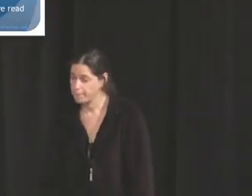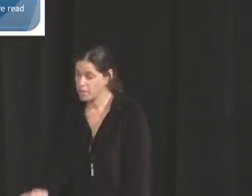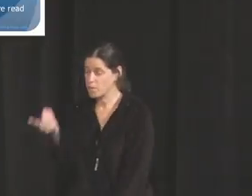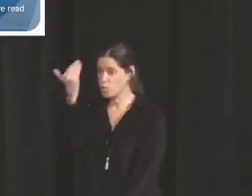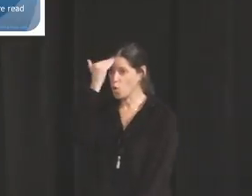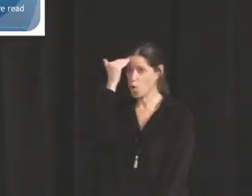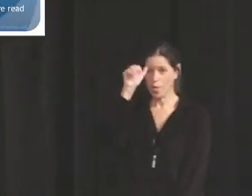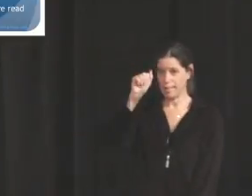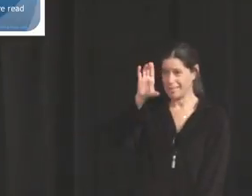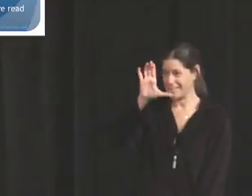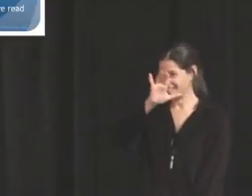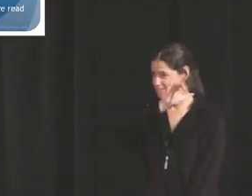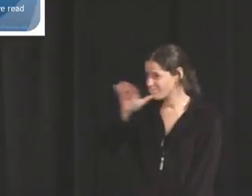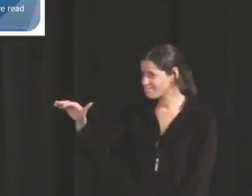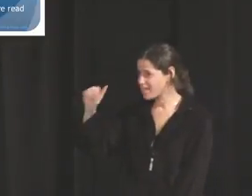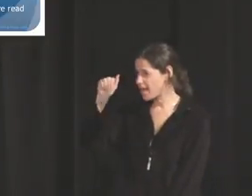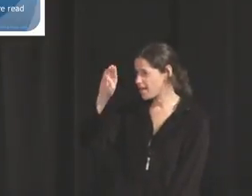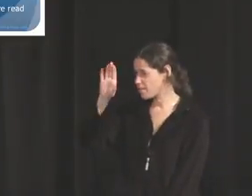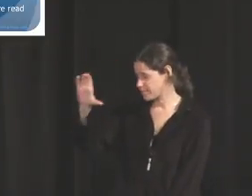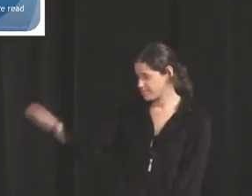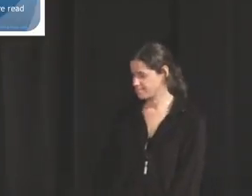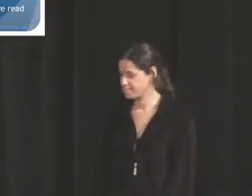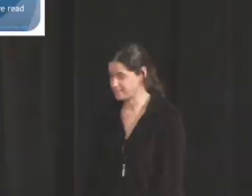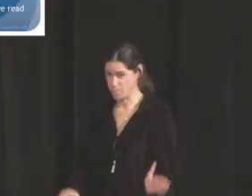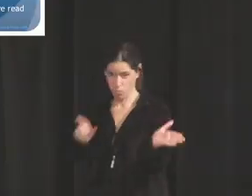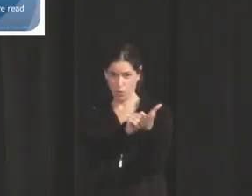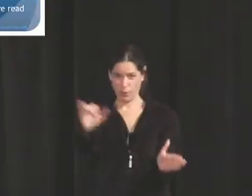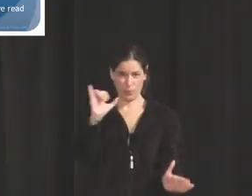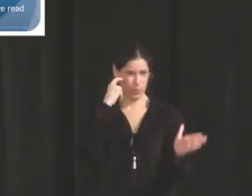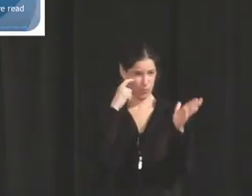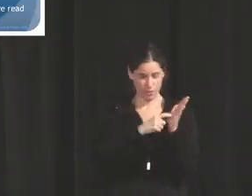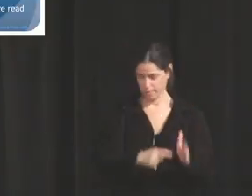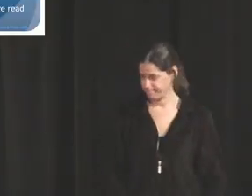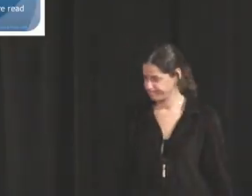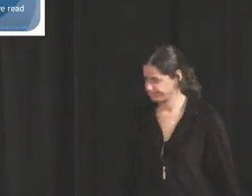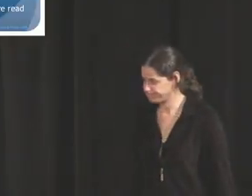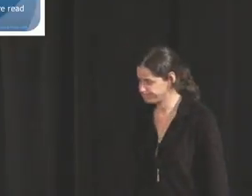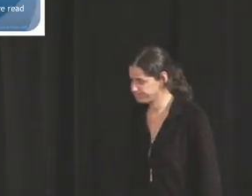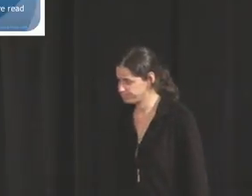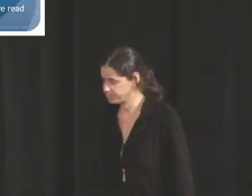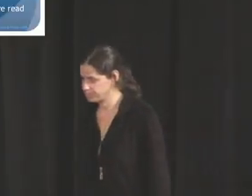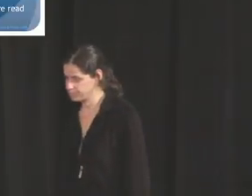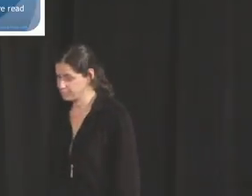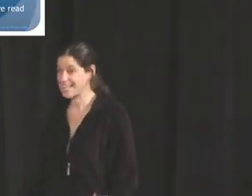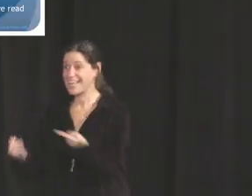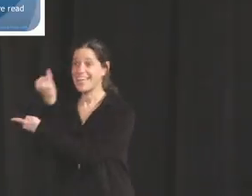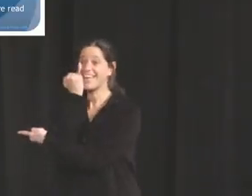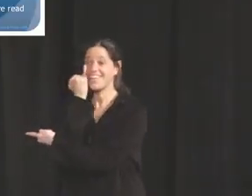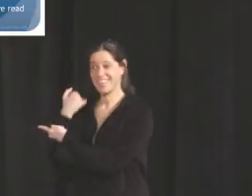And they'll know their alphabet. And the print alphabet, fingerspelling and print.